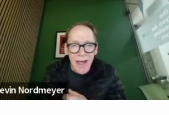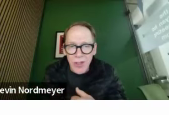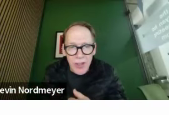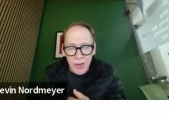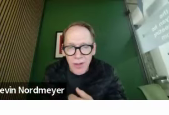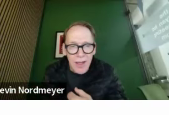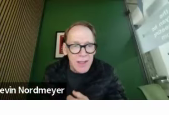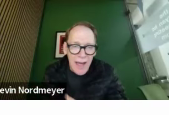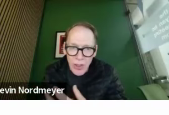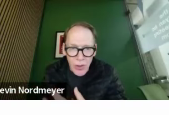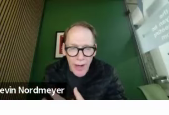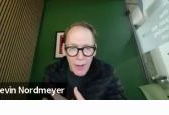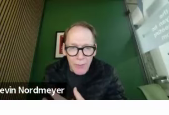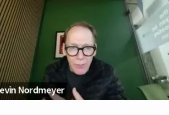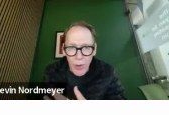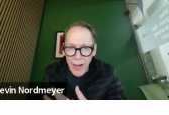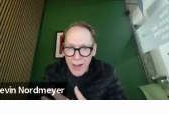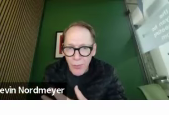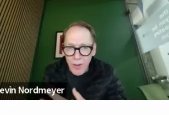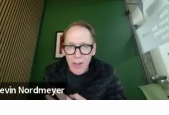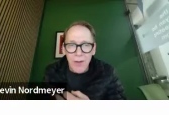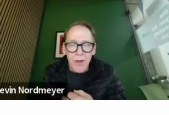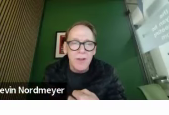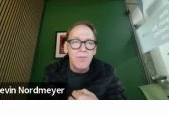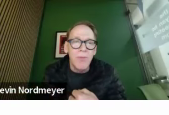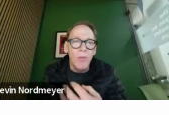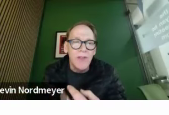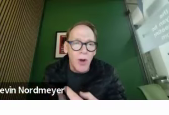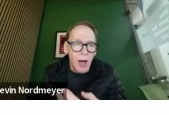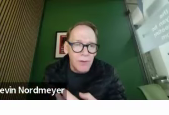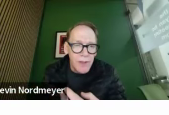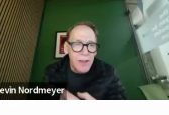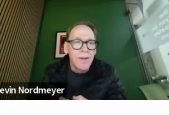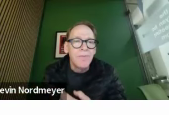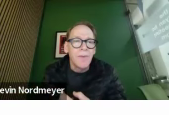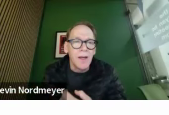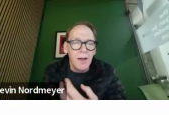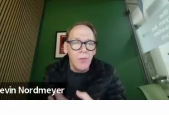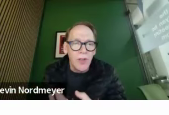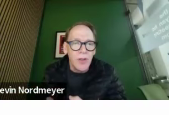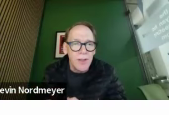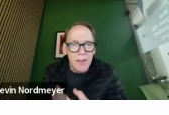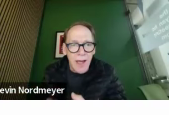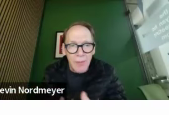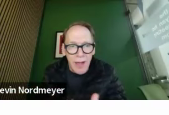so that it's not just a ramp from point A to point B. There's moments off of it where you can stop